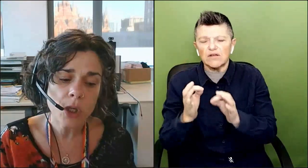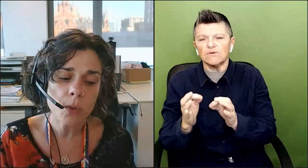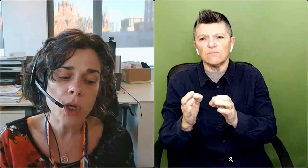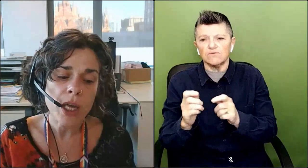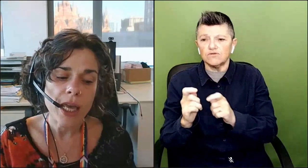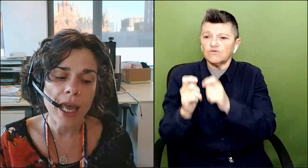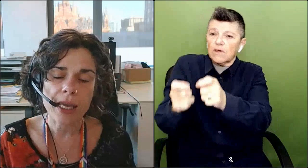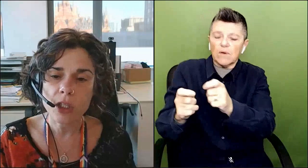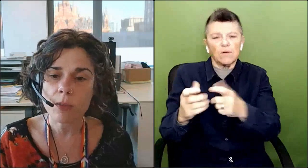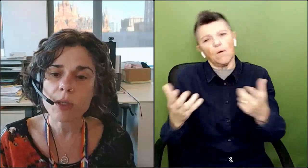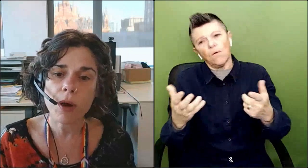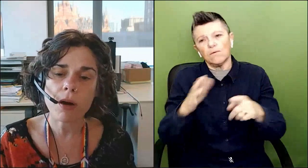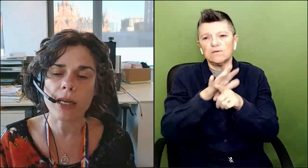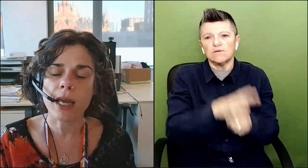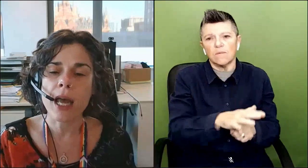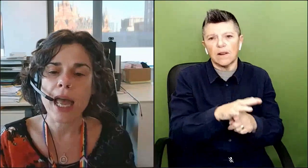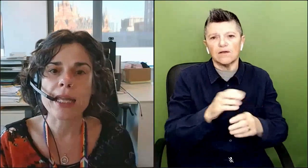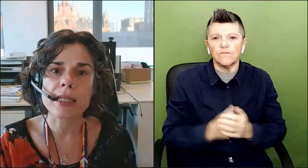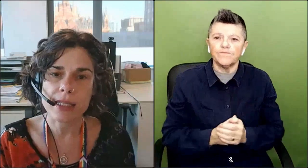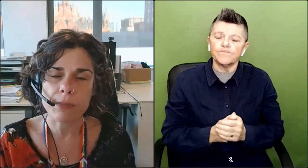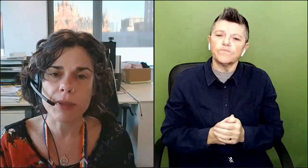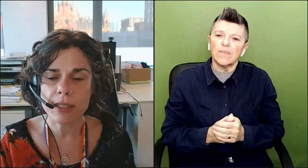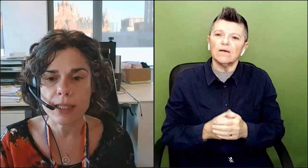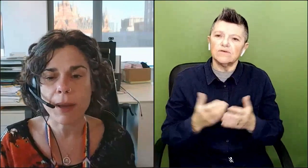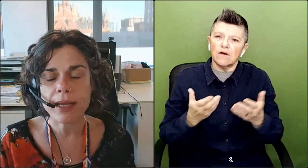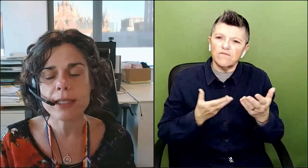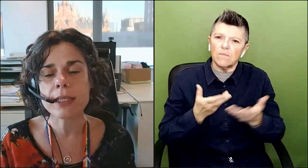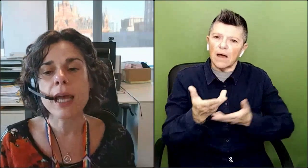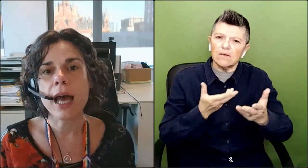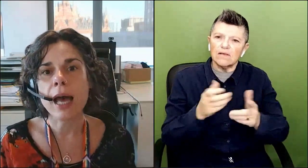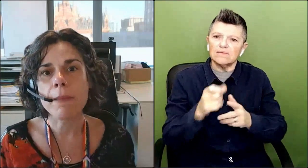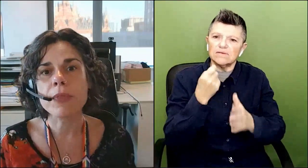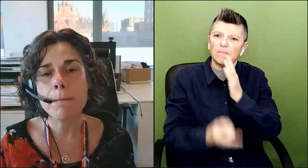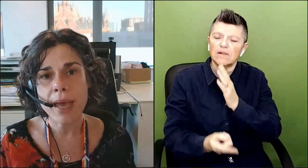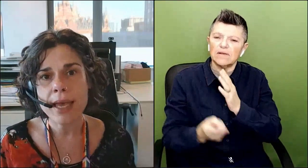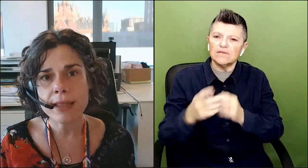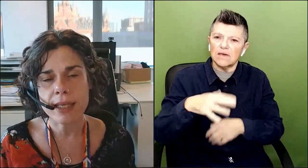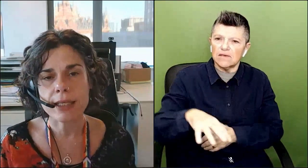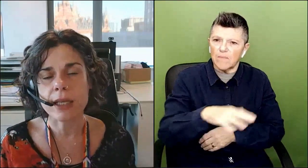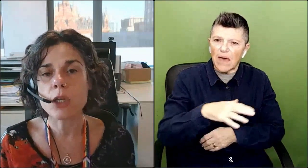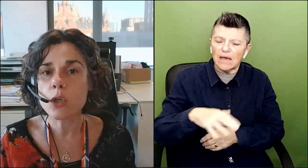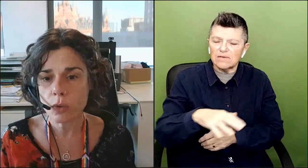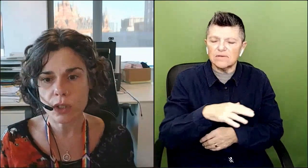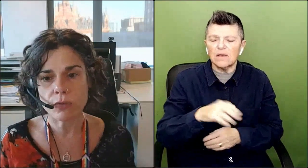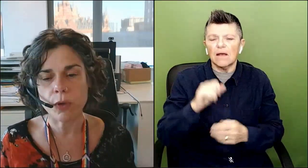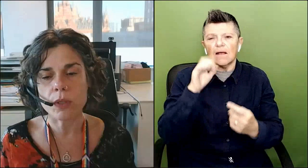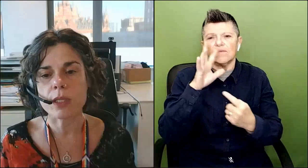So in terms of bargaining in the disability space, the main things that UNISON focuses